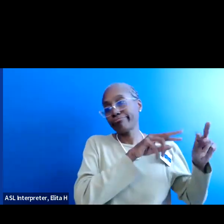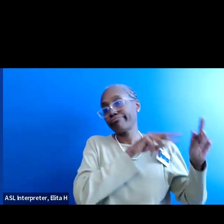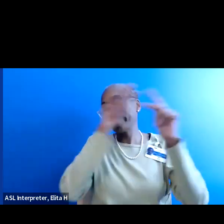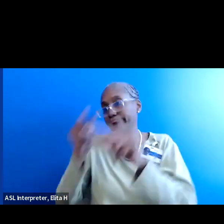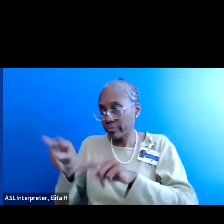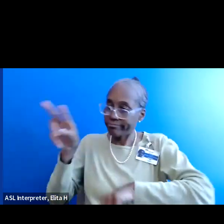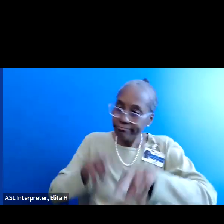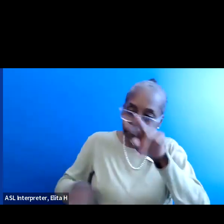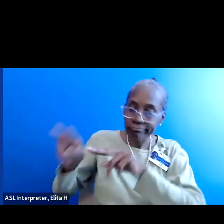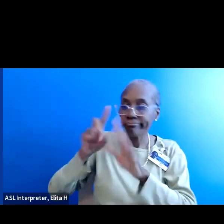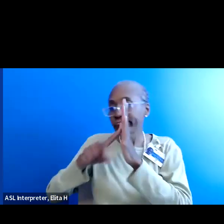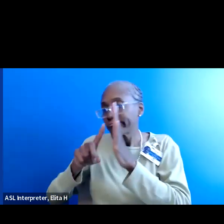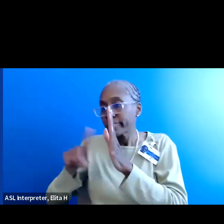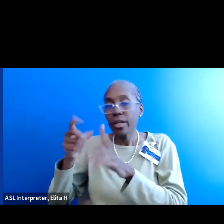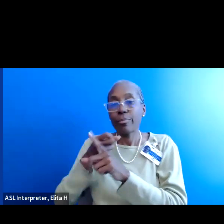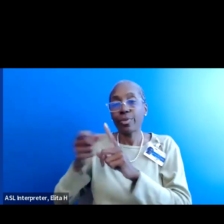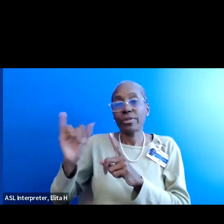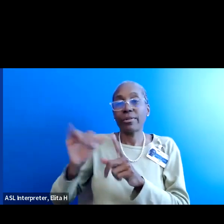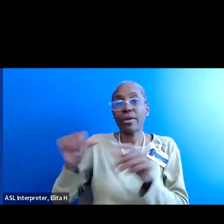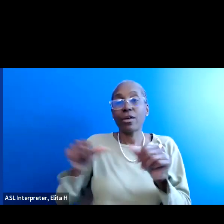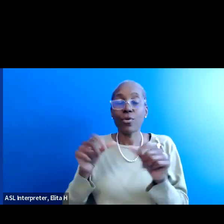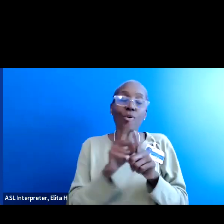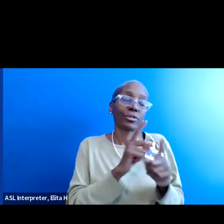setting, and again, like I mentioned, contact local law enforcement.